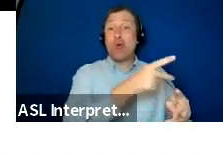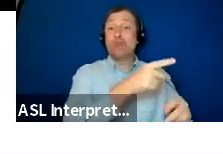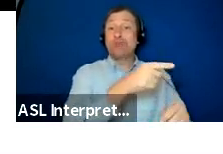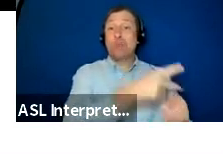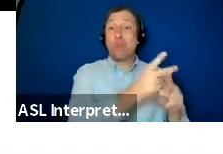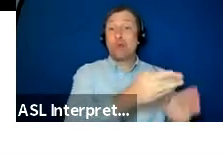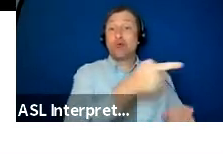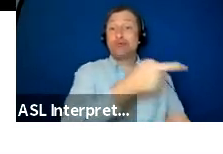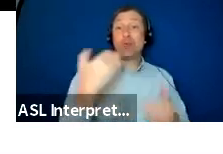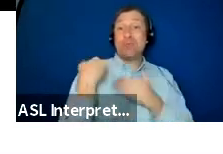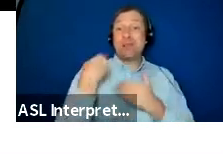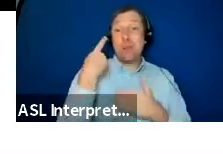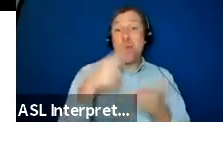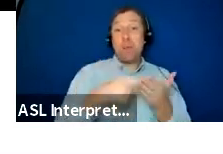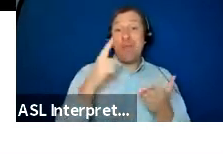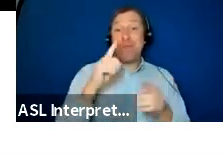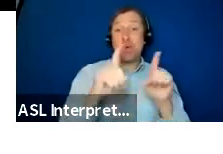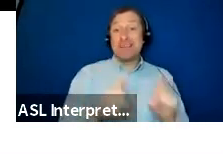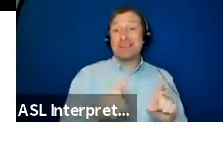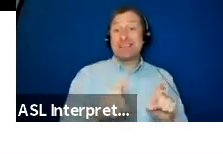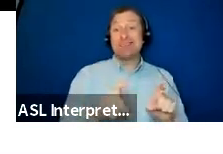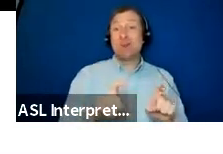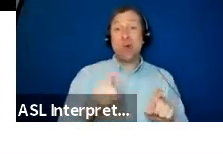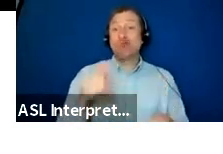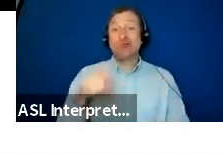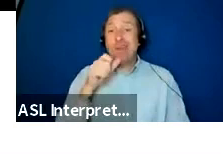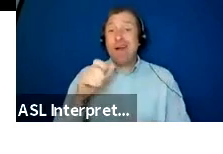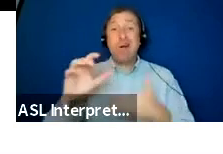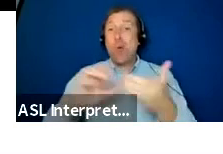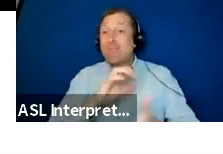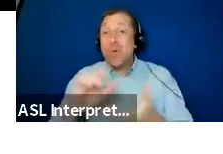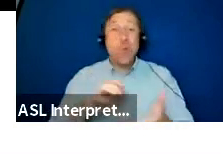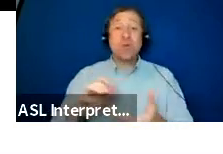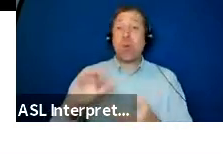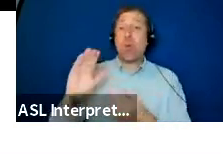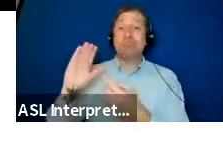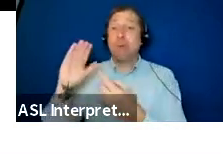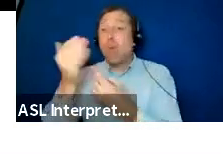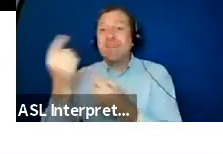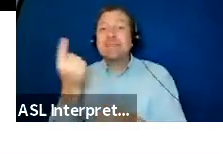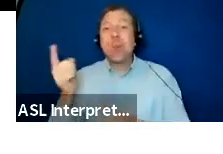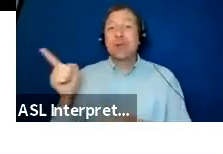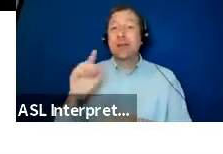So no one should be confused or in any way convinced by someone that it's somehow your responsibility